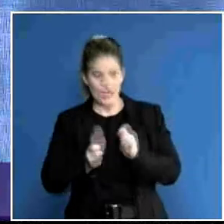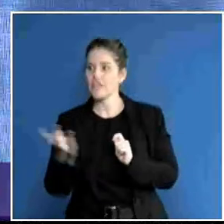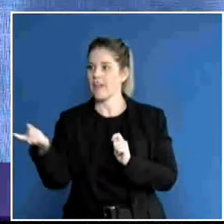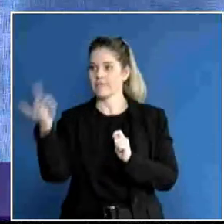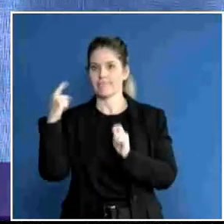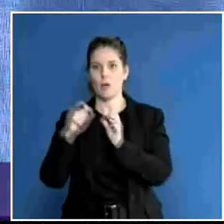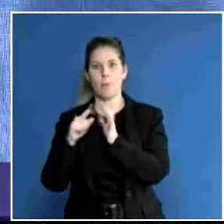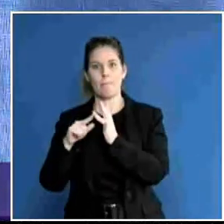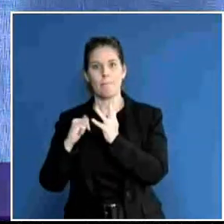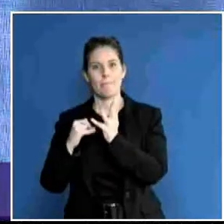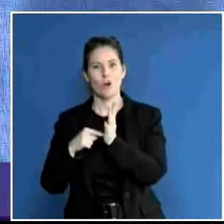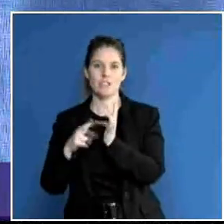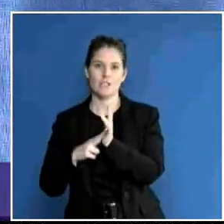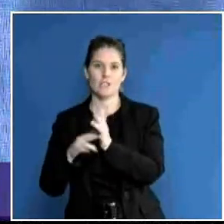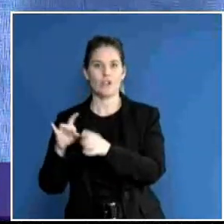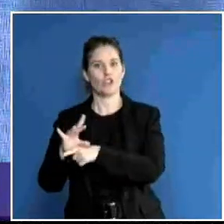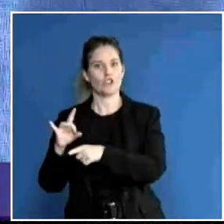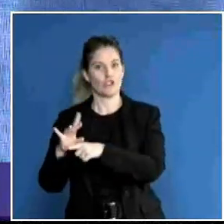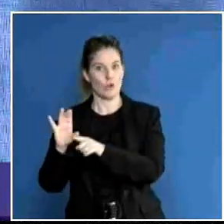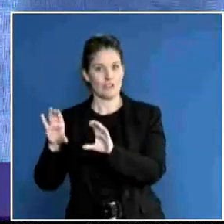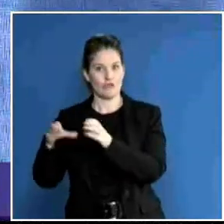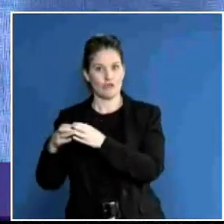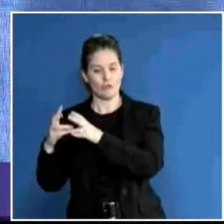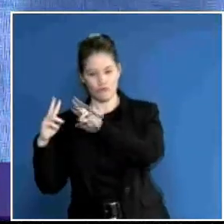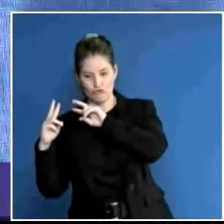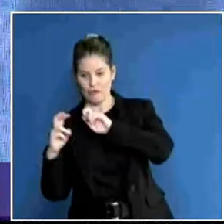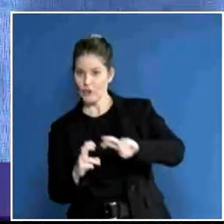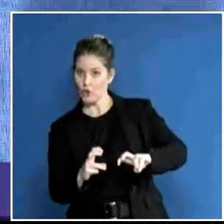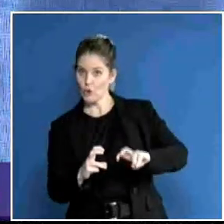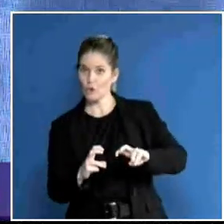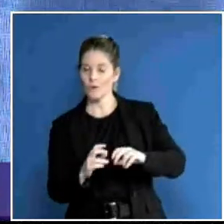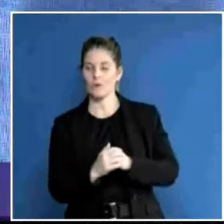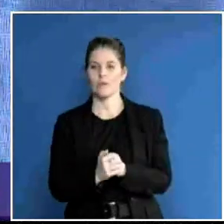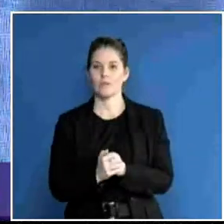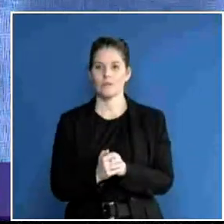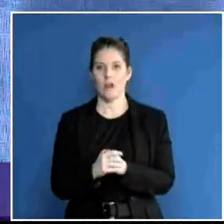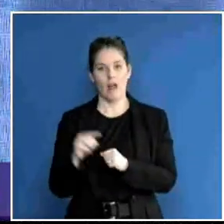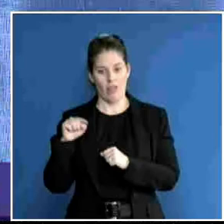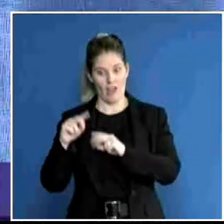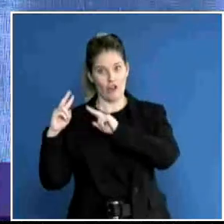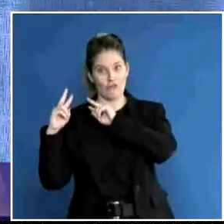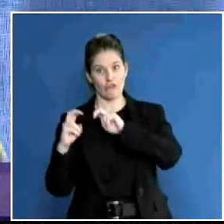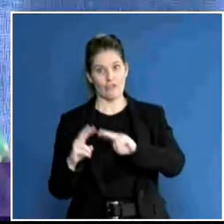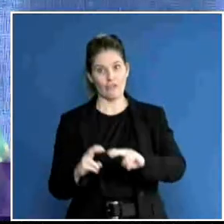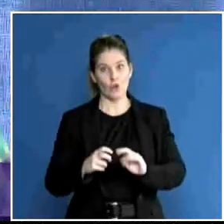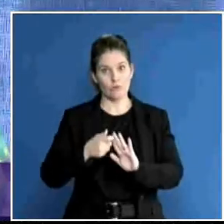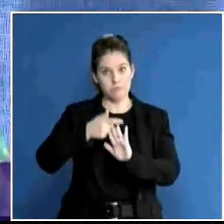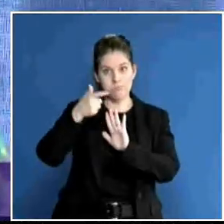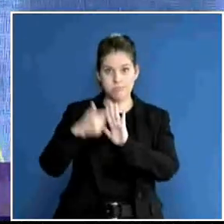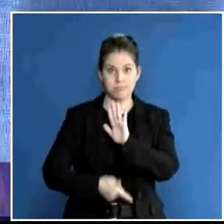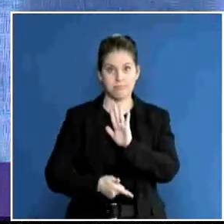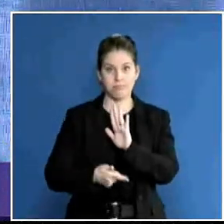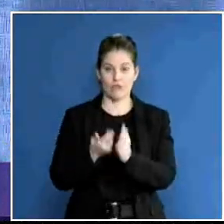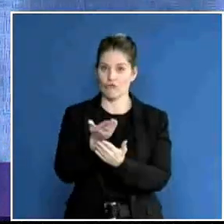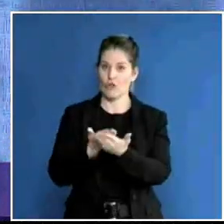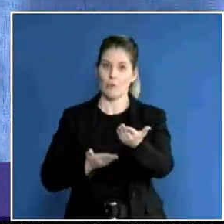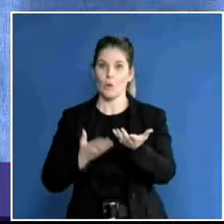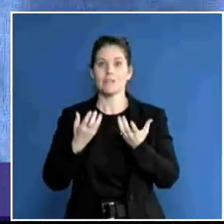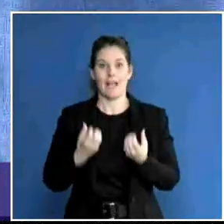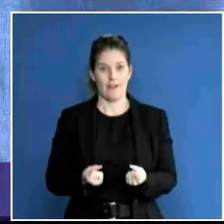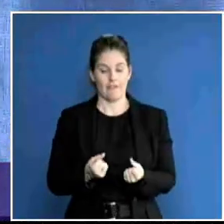program. It's a very detailed report, but we note that that report identified that the